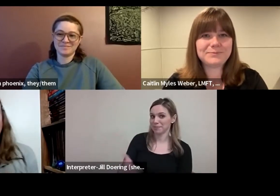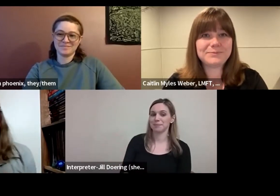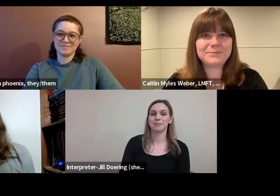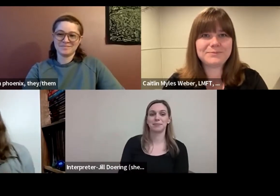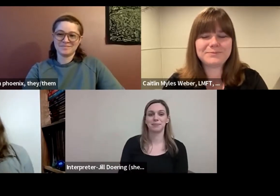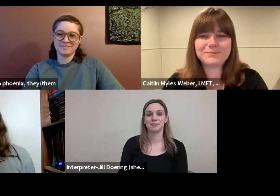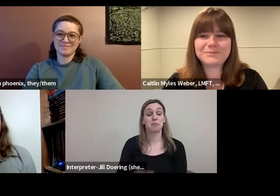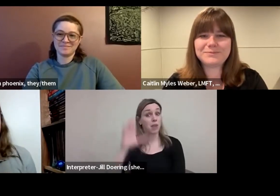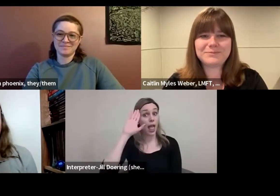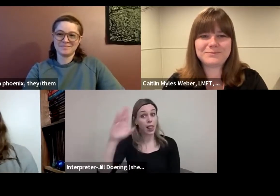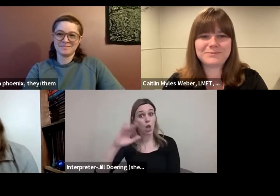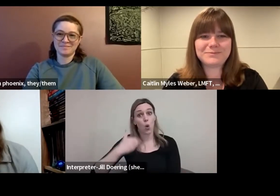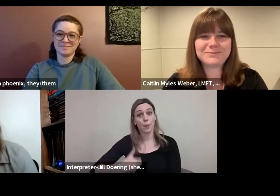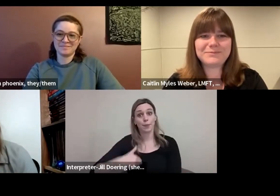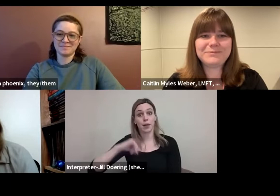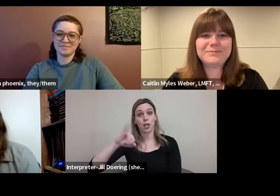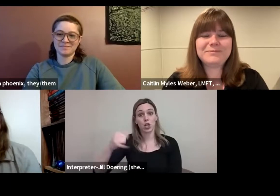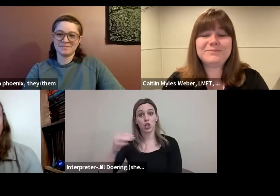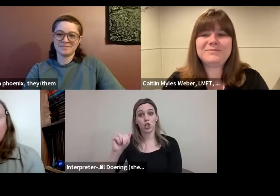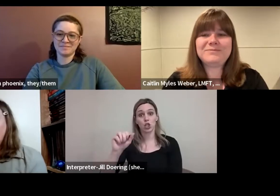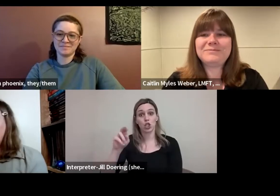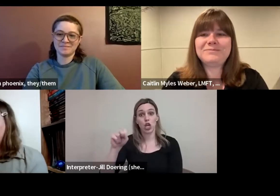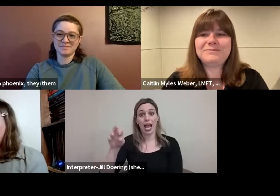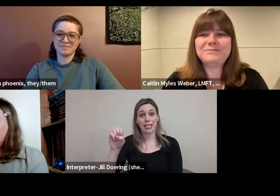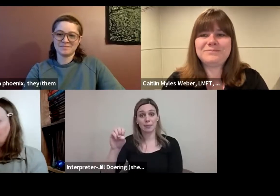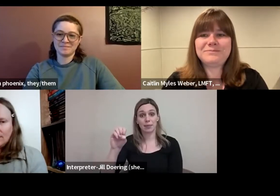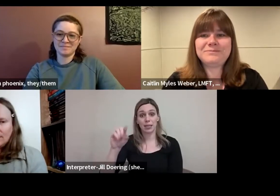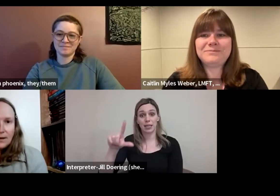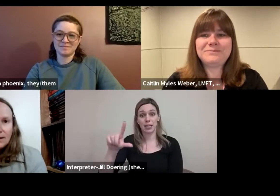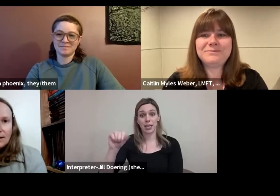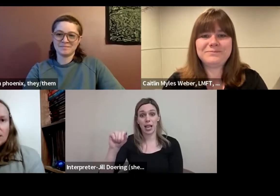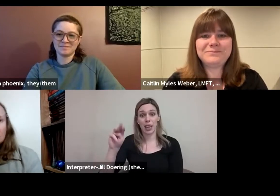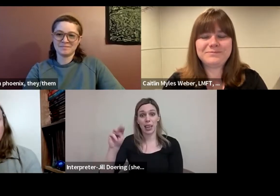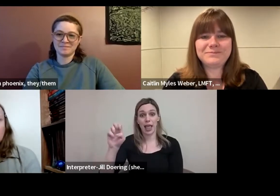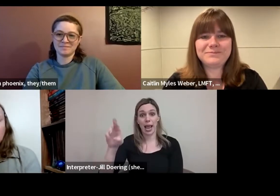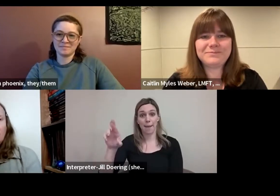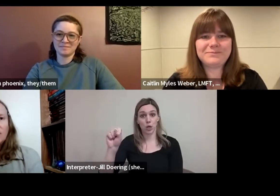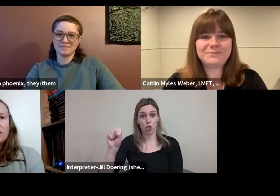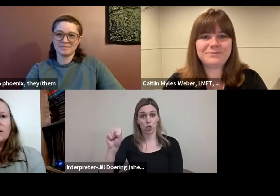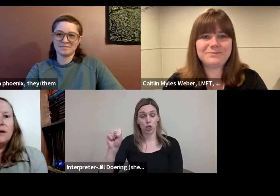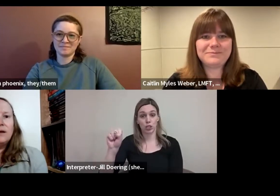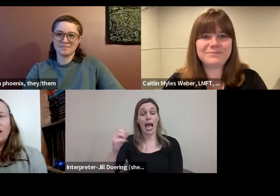Hello, I'm Jasmine Lammers. I am a transgender female.